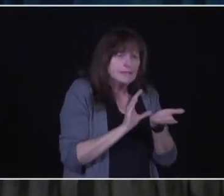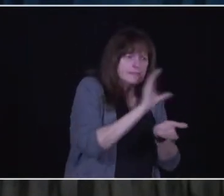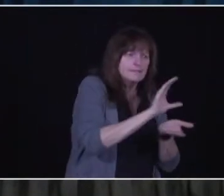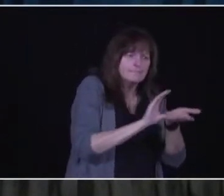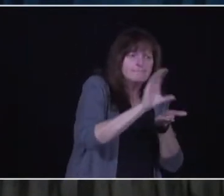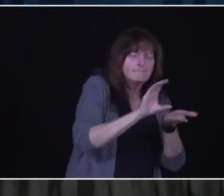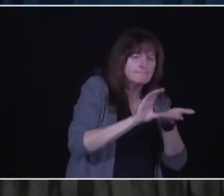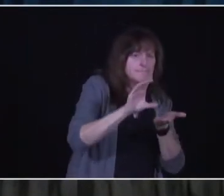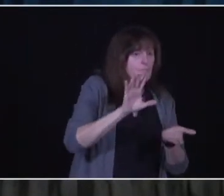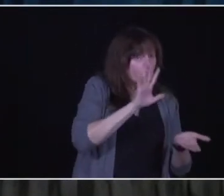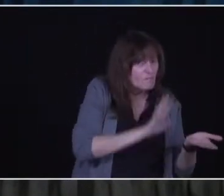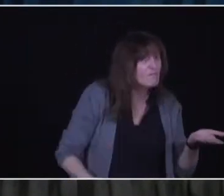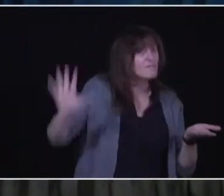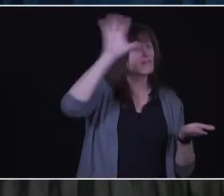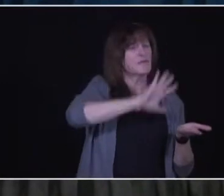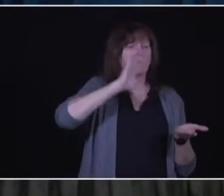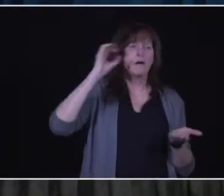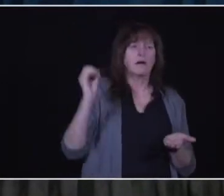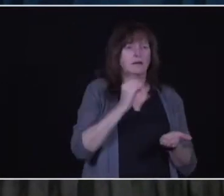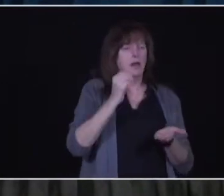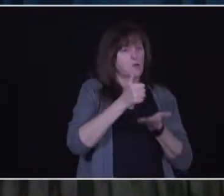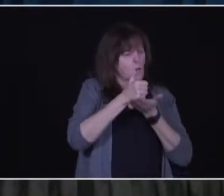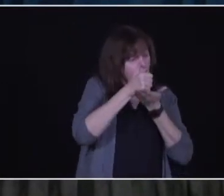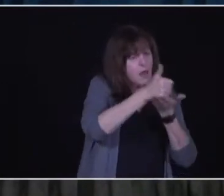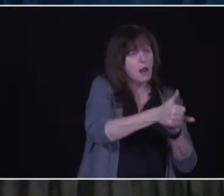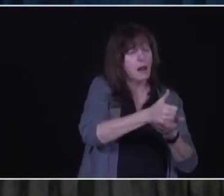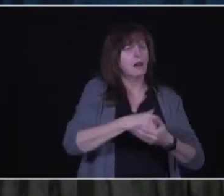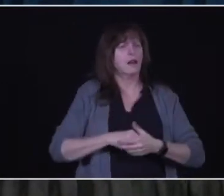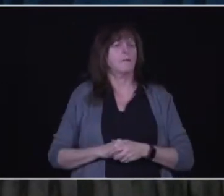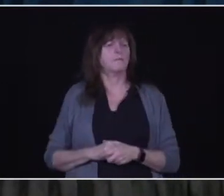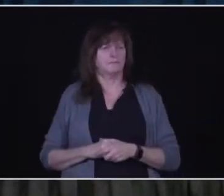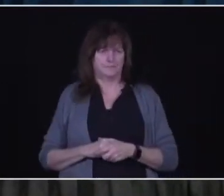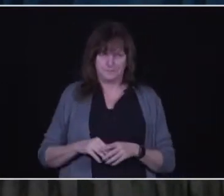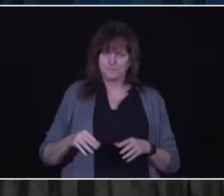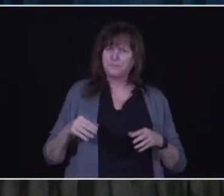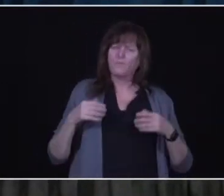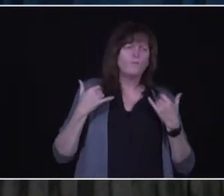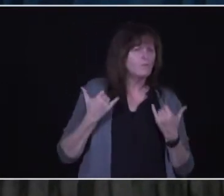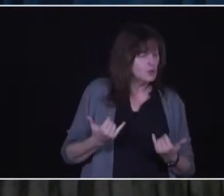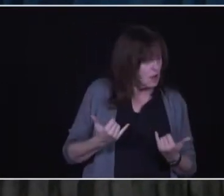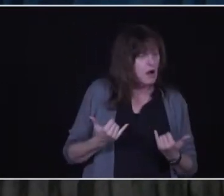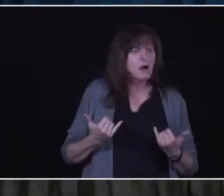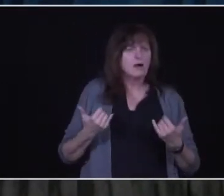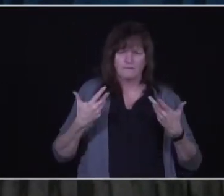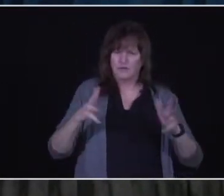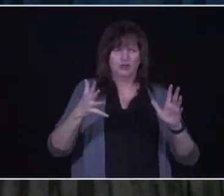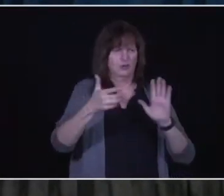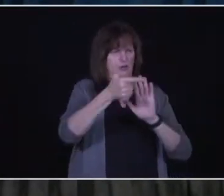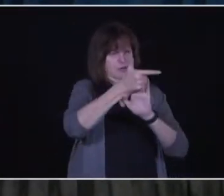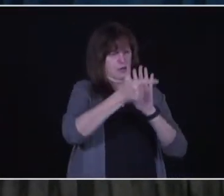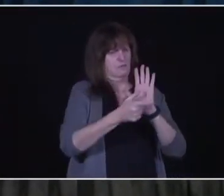Today as a next step in a delivery of our strategy we have introduced new and amended legislation to help victims and